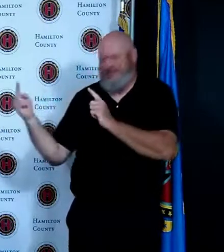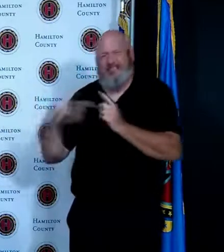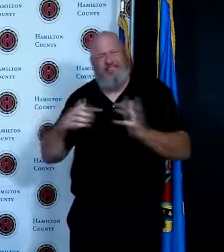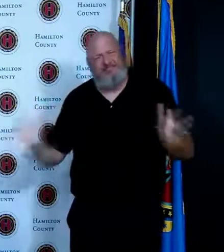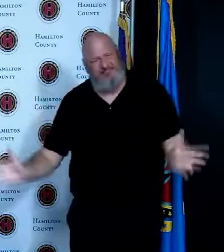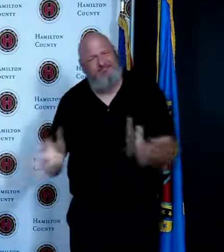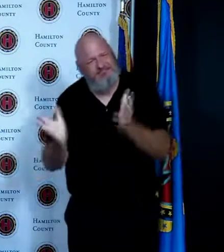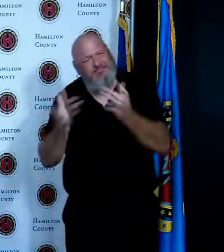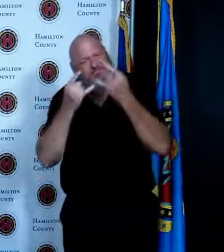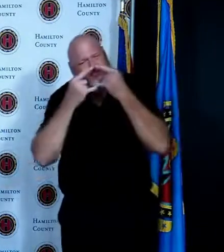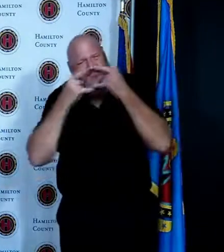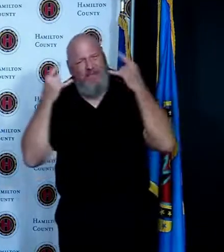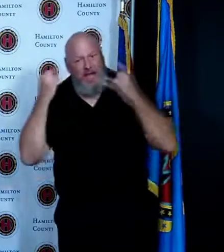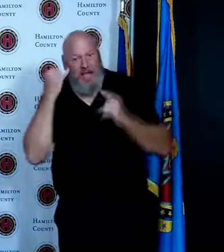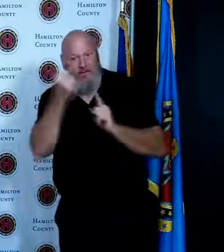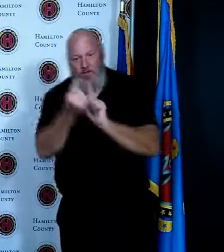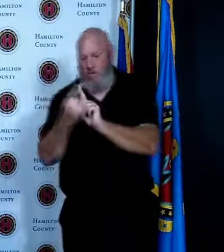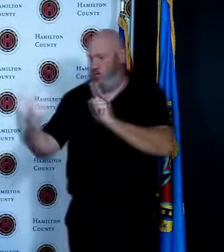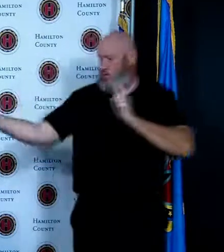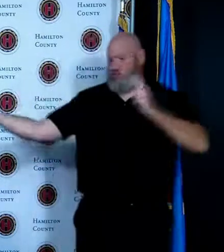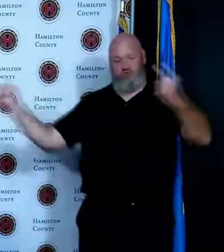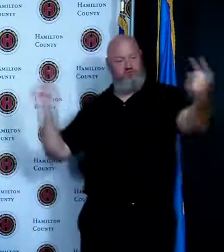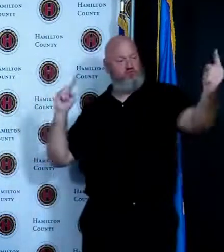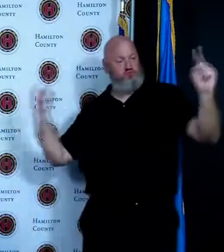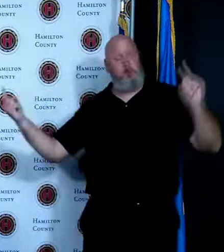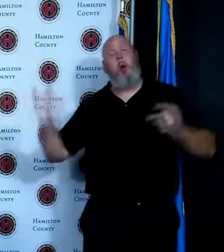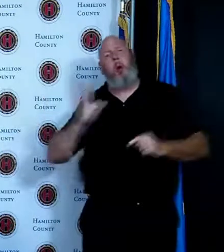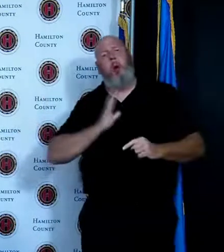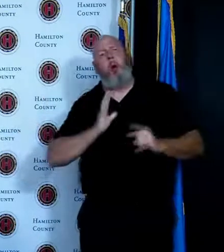been accustomed to enjoying especially in the summer months like going to